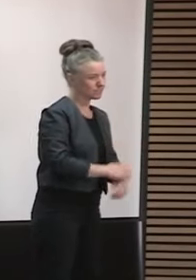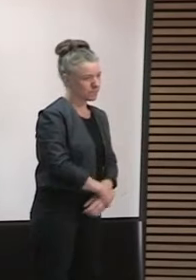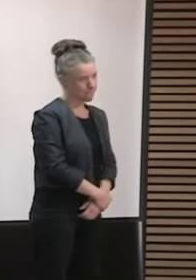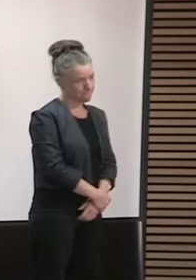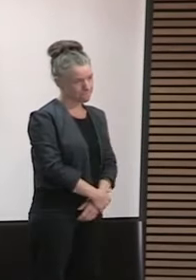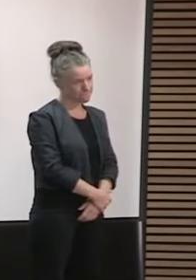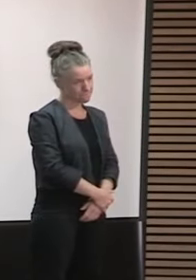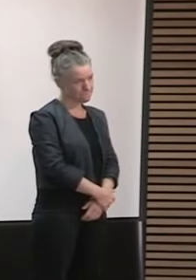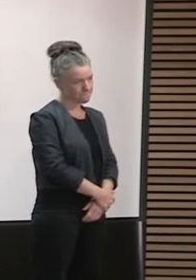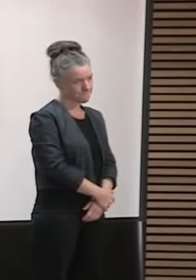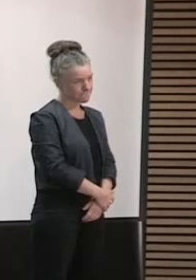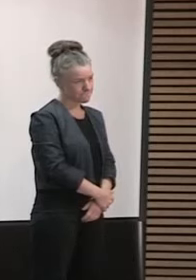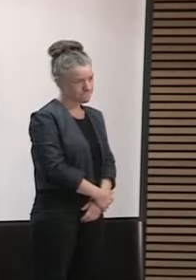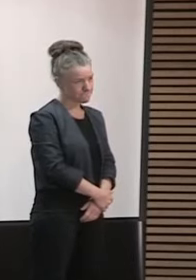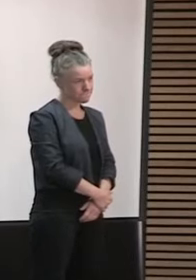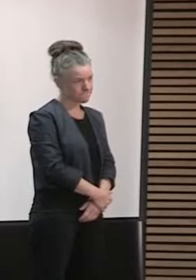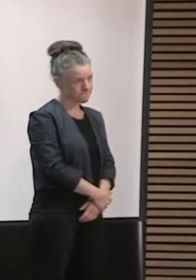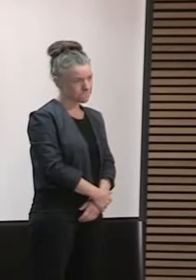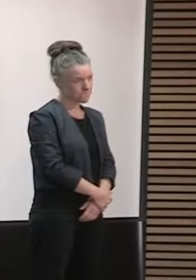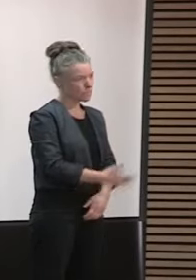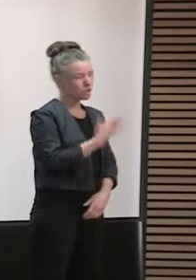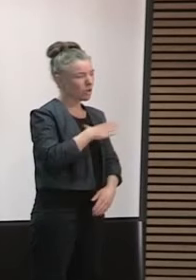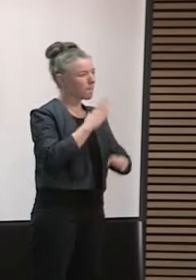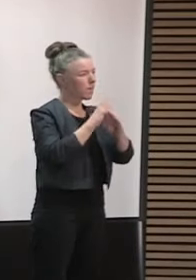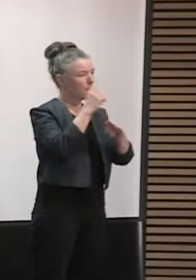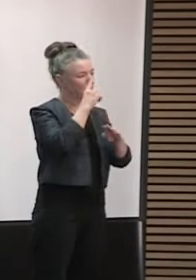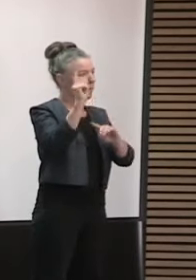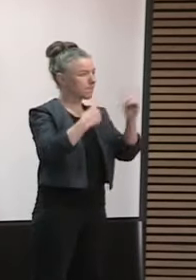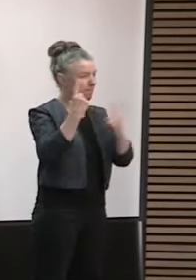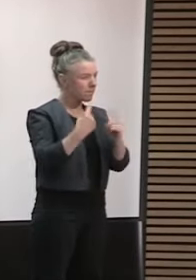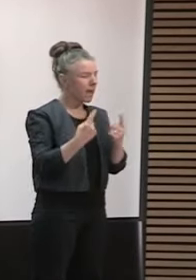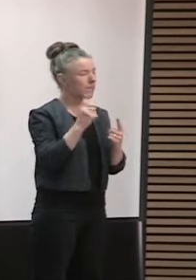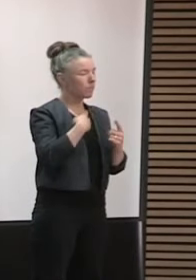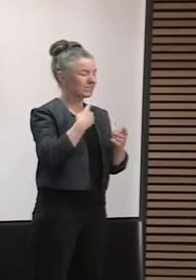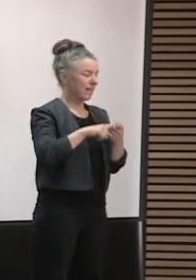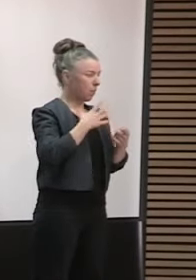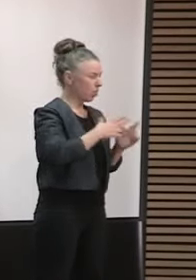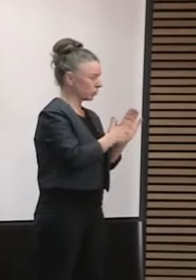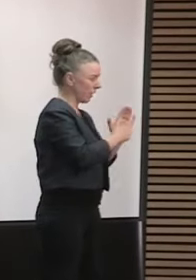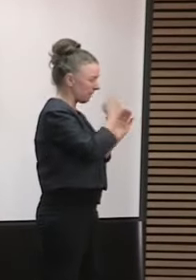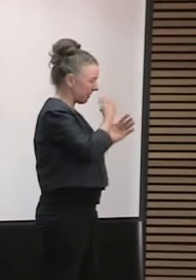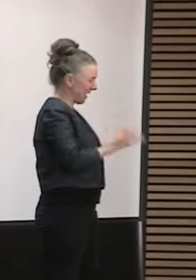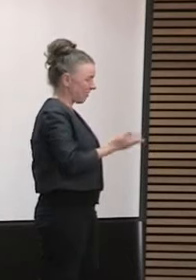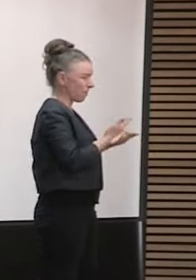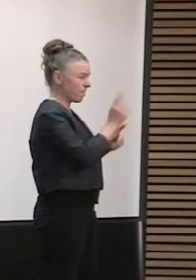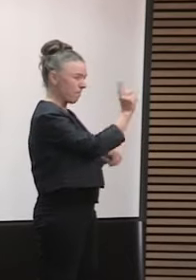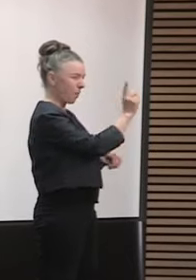message went out through a change of channels and the letter I sent of the earlier